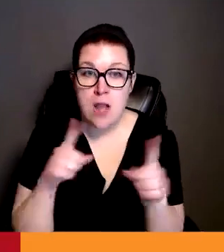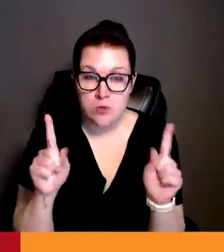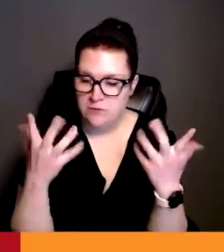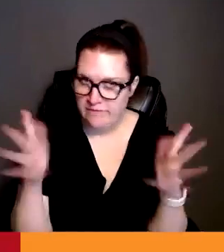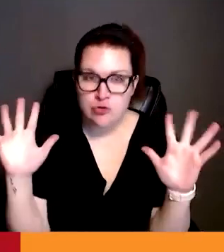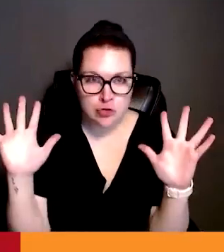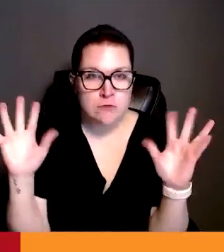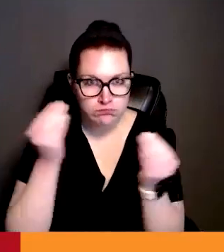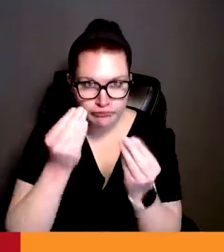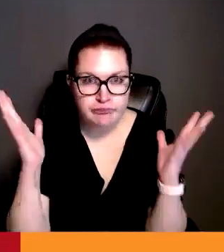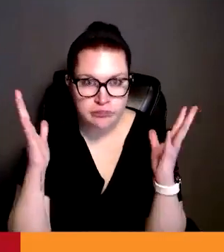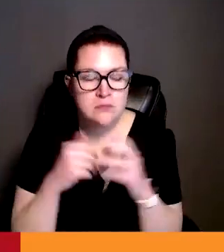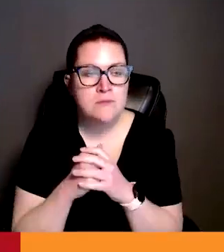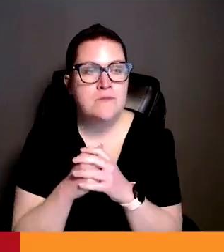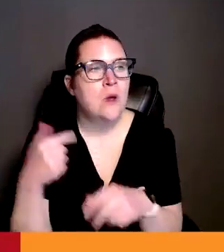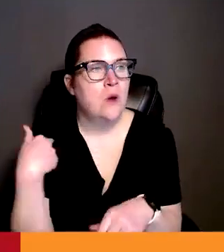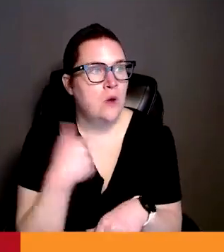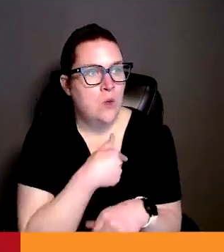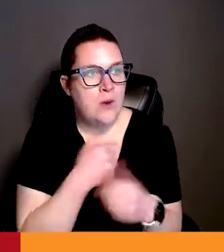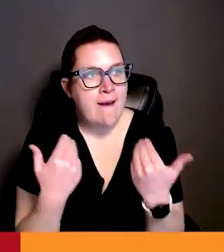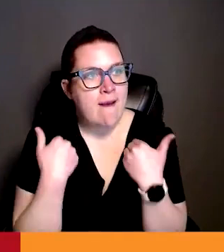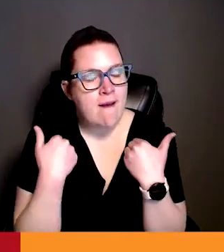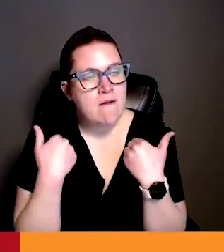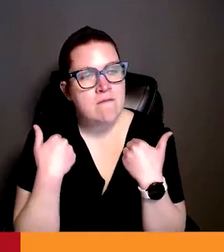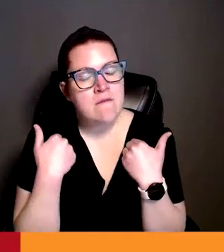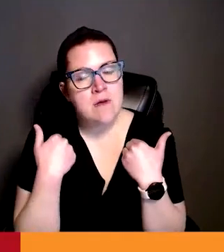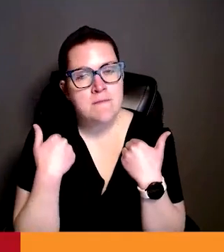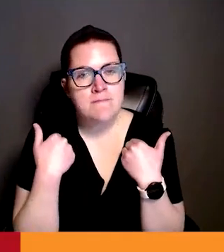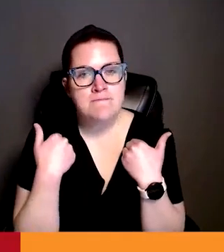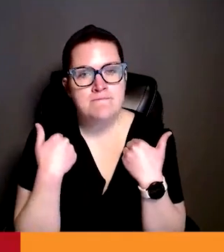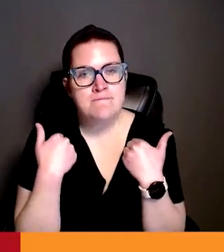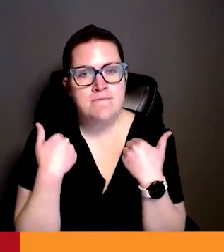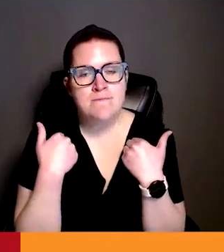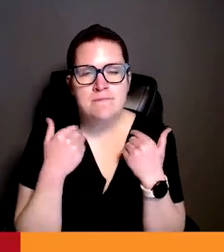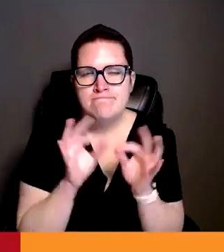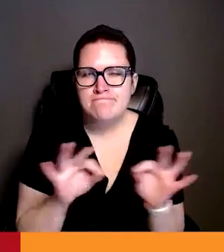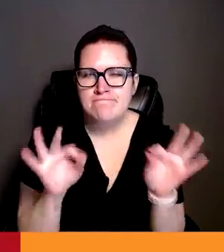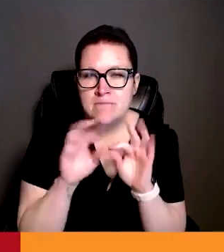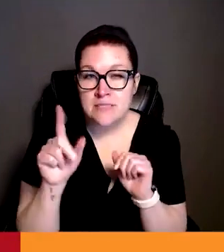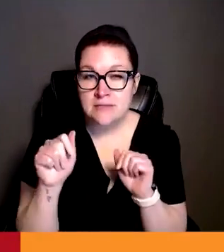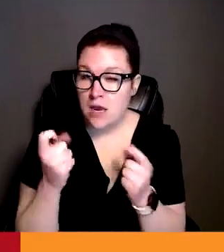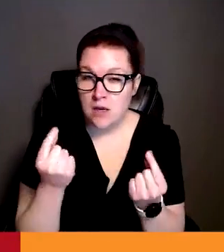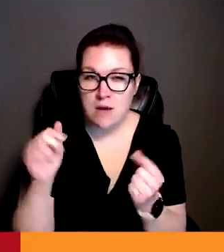And we do have listed here, a key date of April 15th